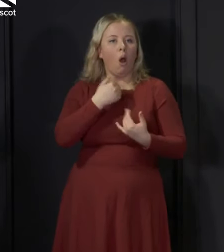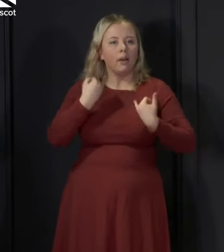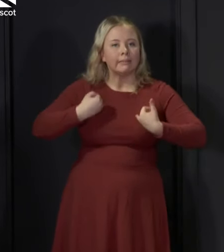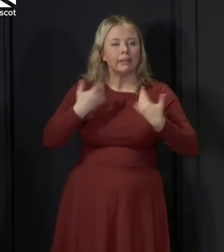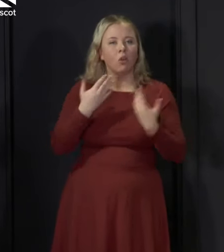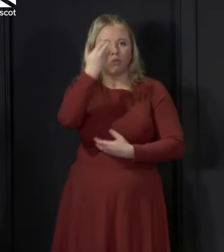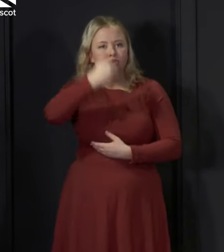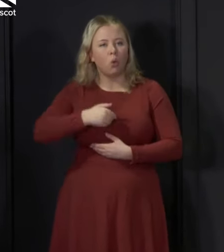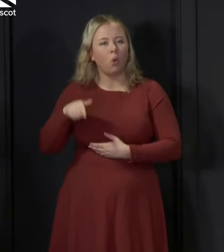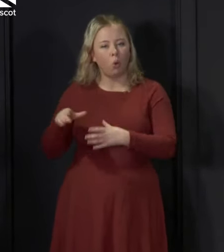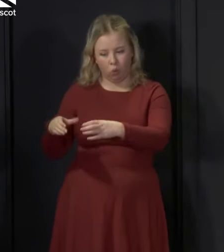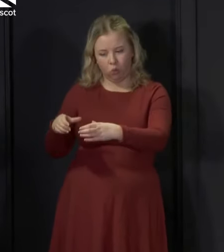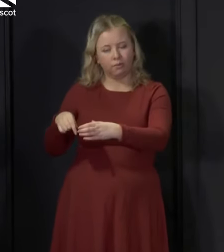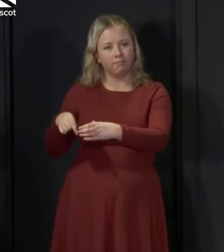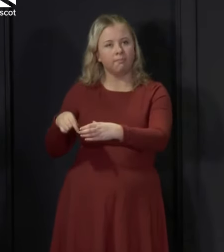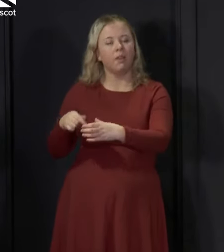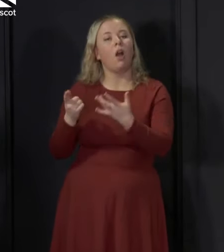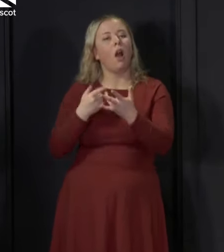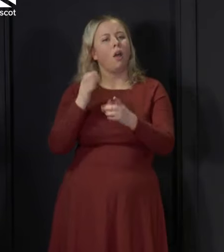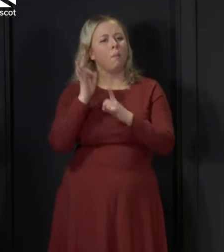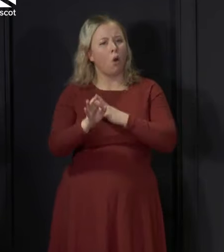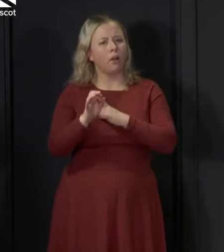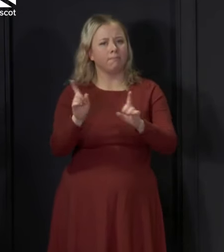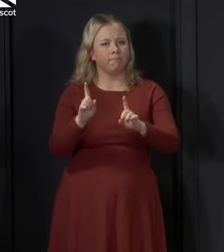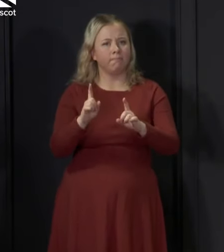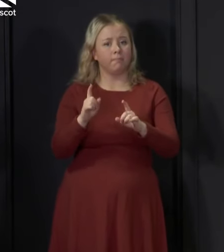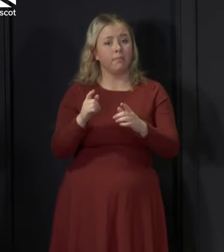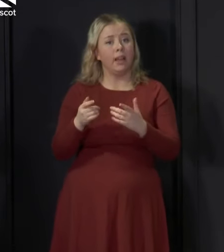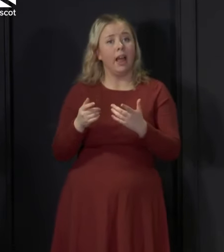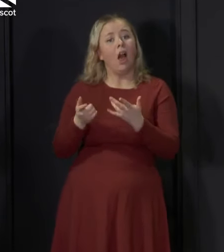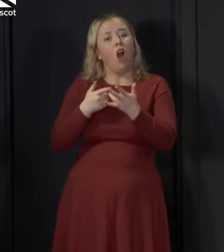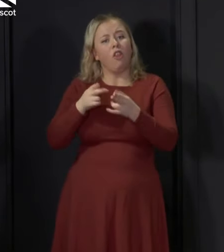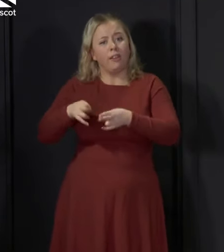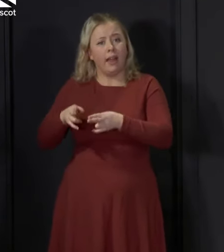The other point I would make about the excess deaths overall is that they are high and far